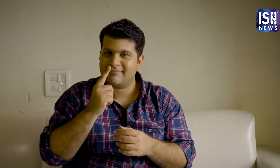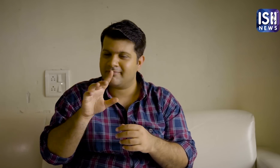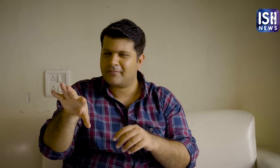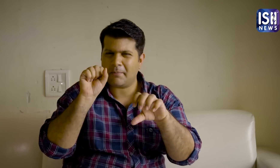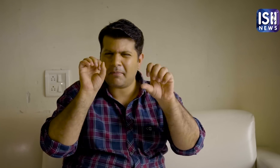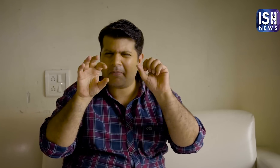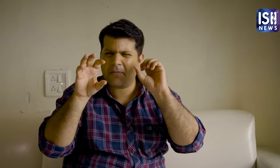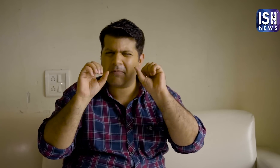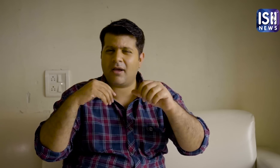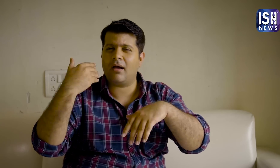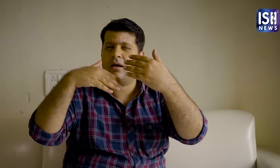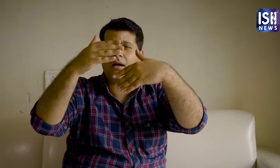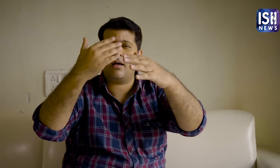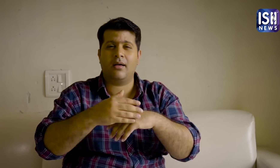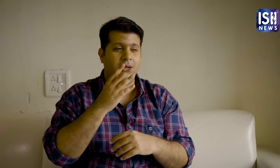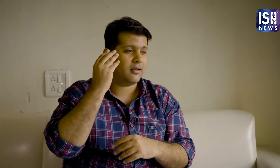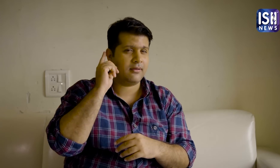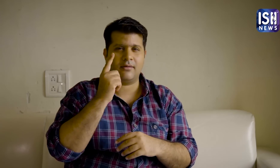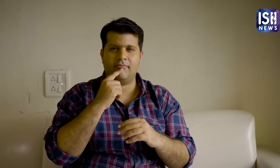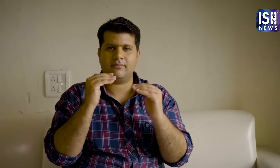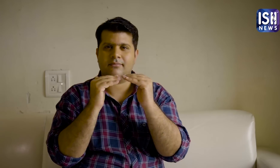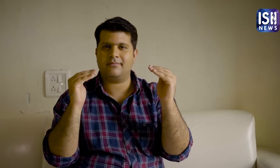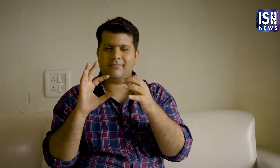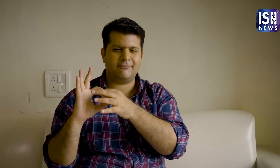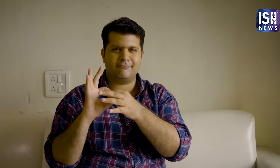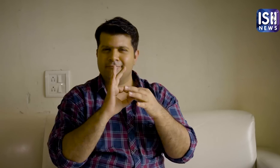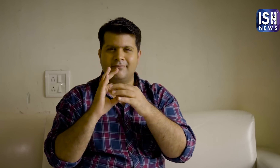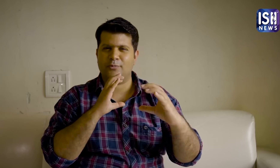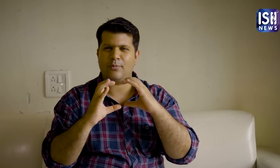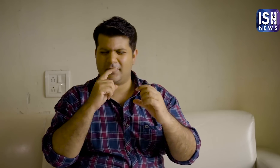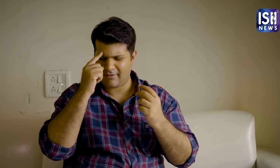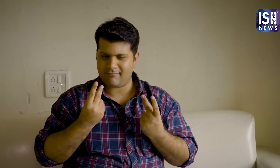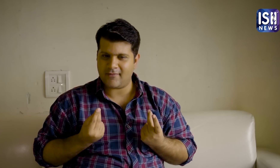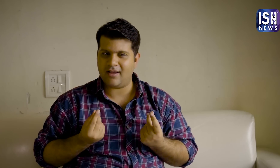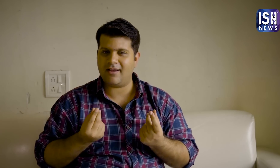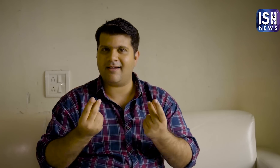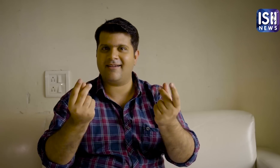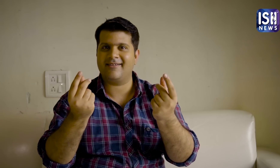Deaf kids will quickly grasp information. Deaf kids and hearing kids will be at par and they can easily communicate with each other.